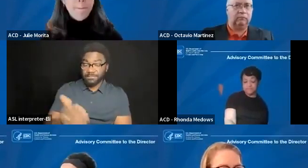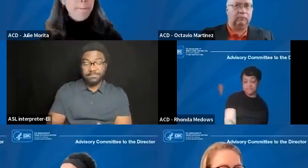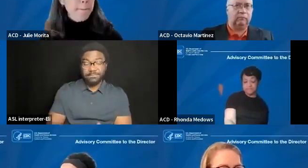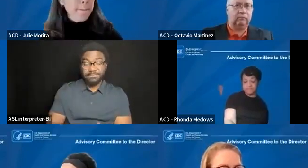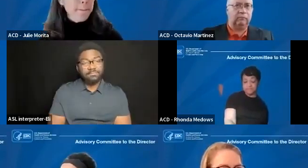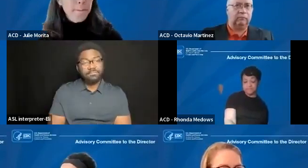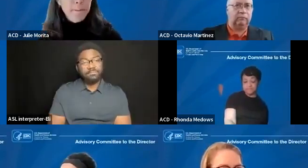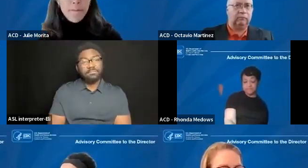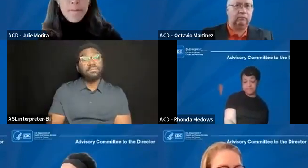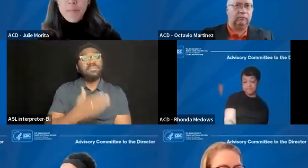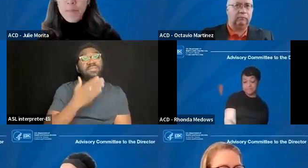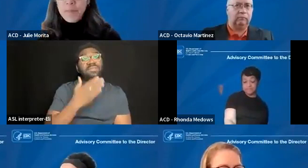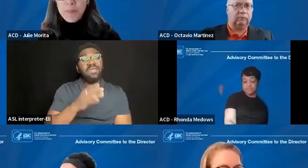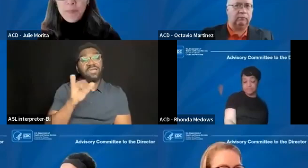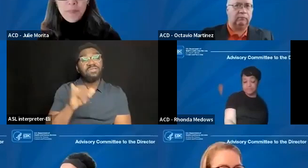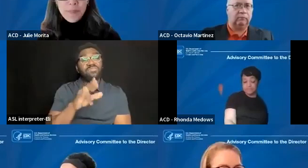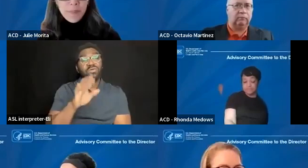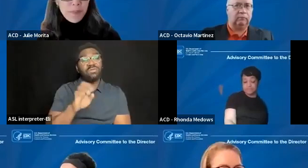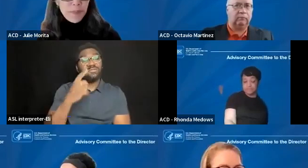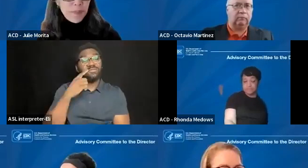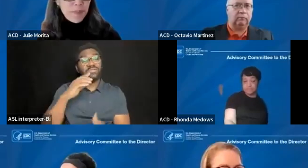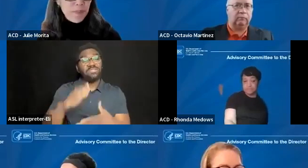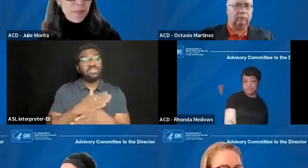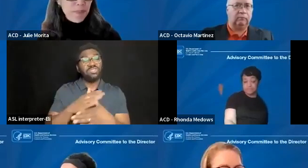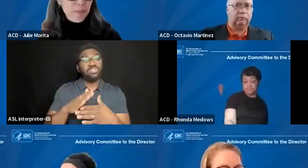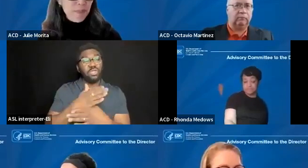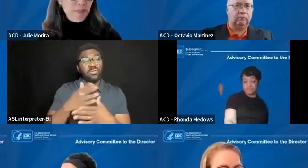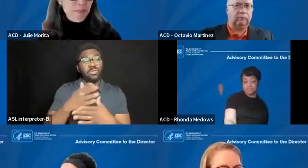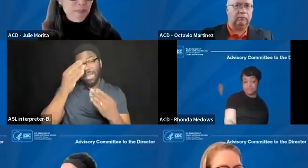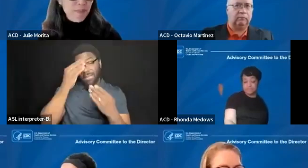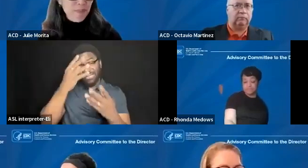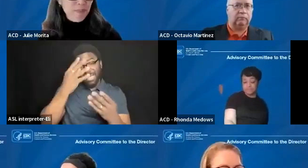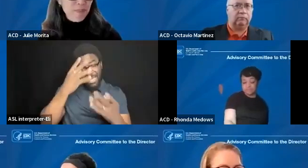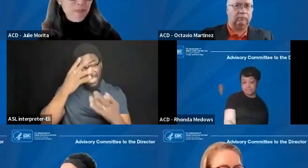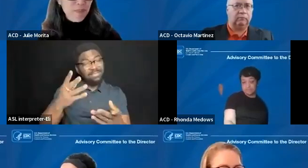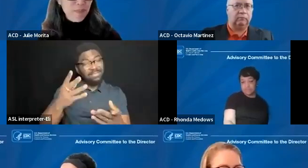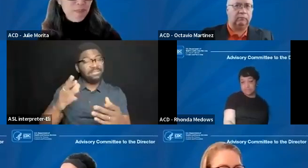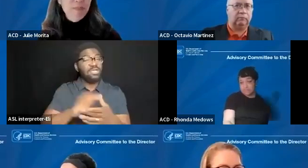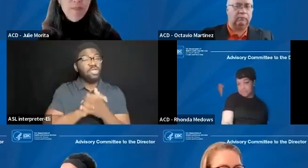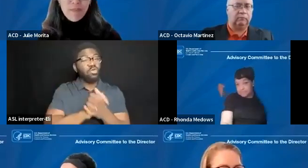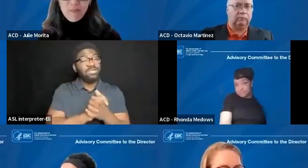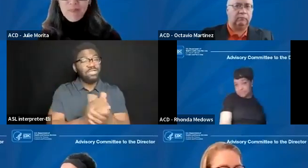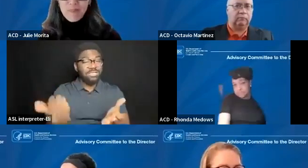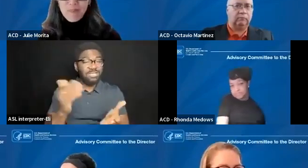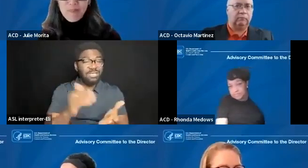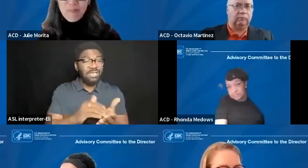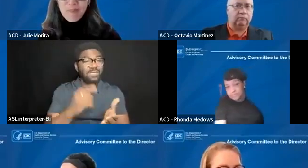Thanks, Julie, for sharing those updates, and congratulations again on getting these recommendations approved by HHS.